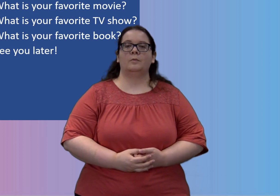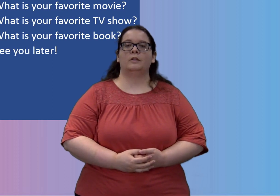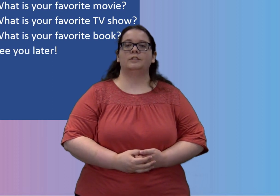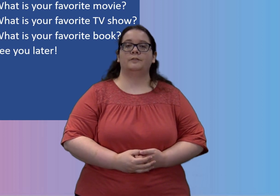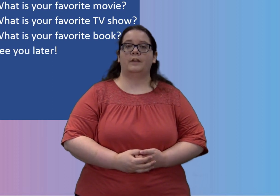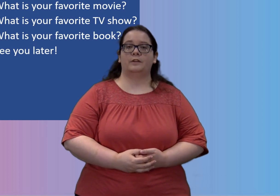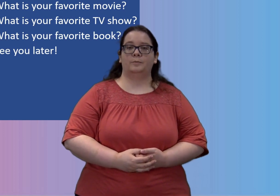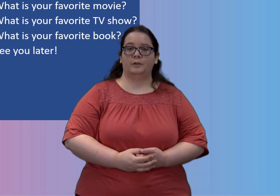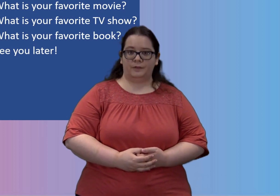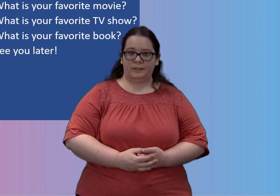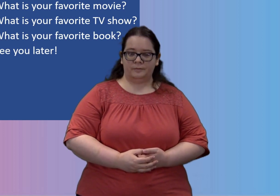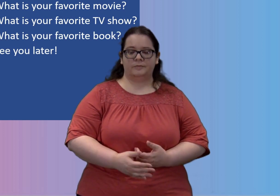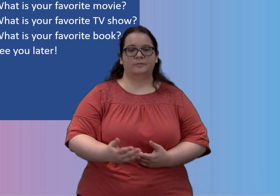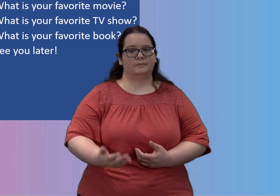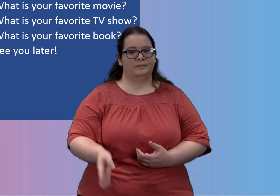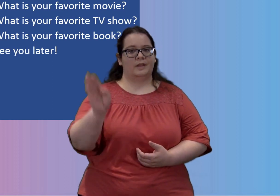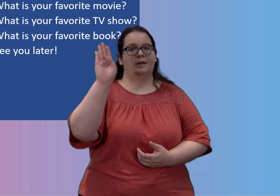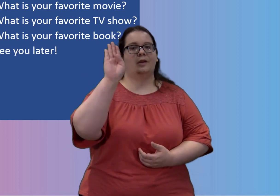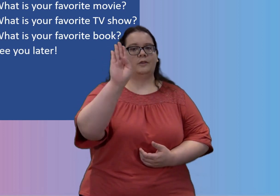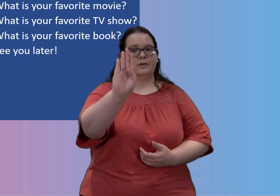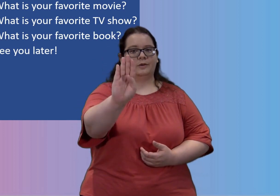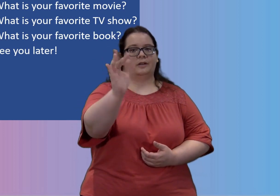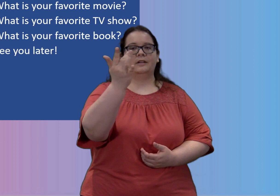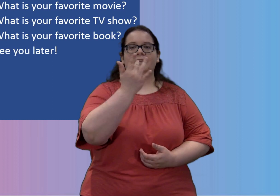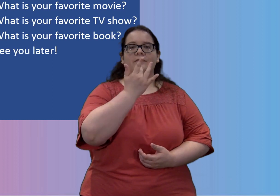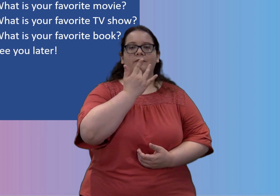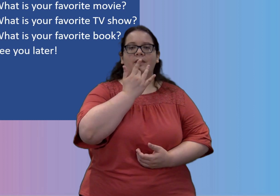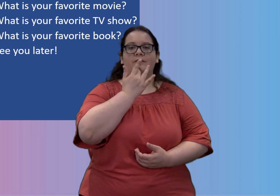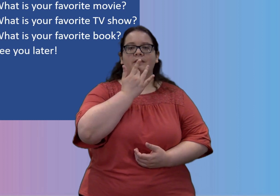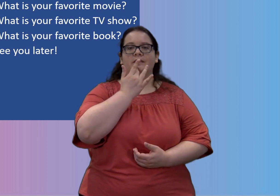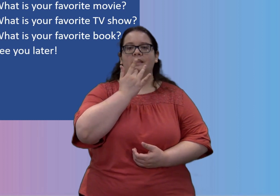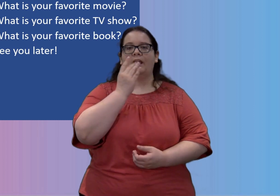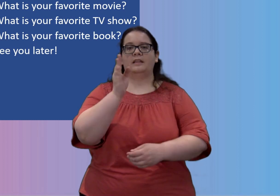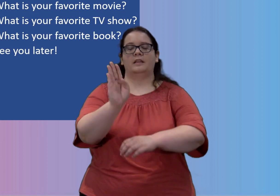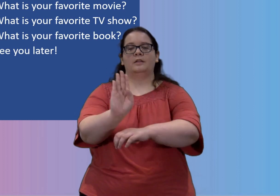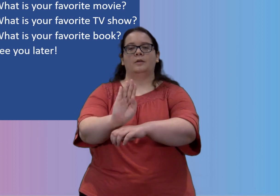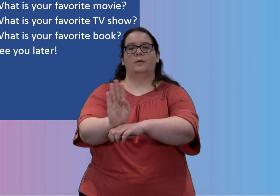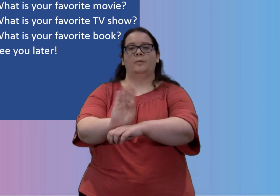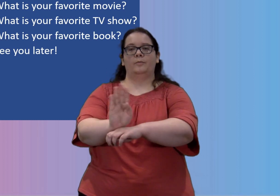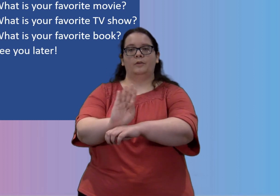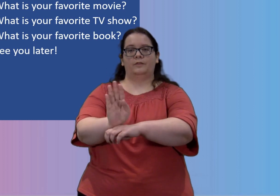What is your favorite movie? Your favorite and then movie